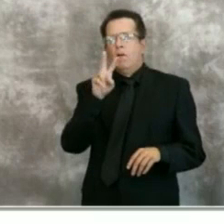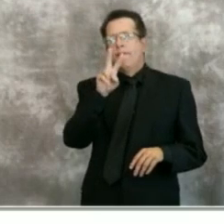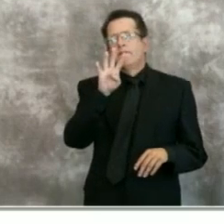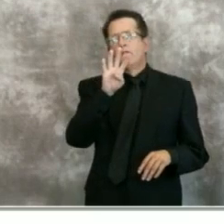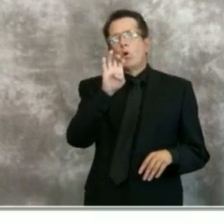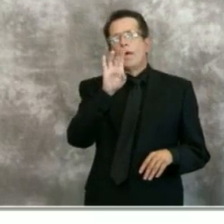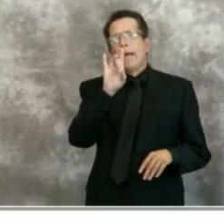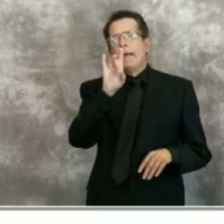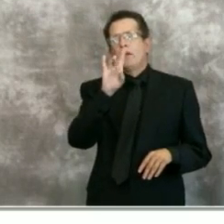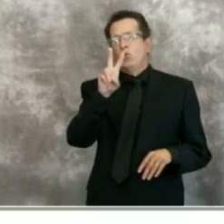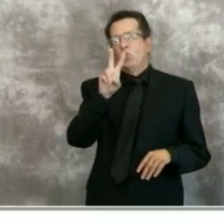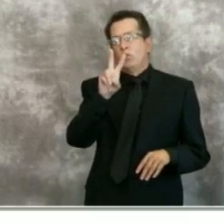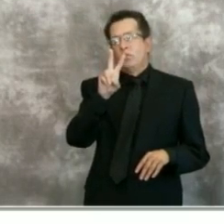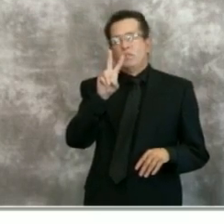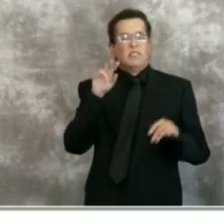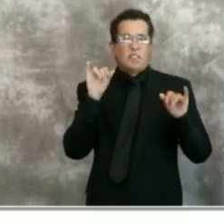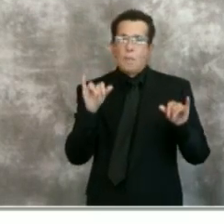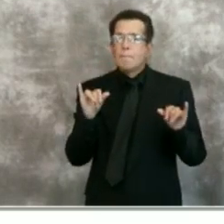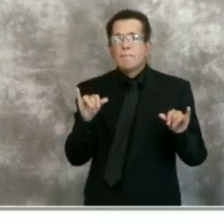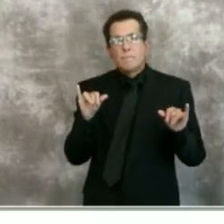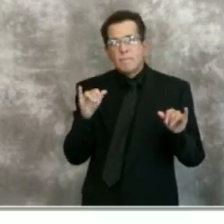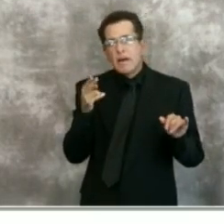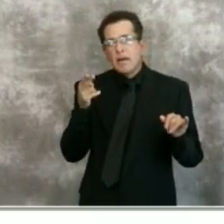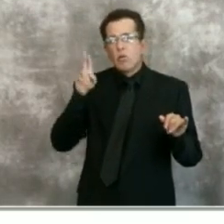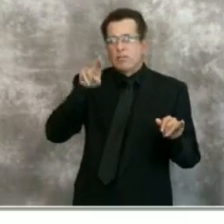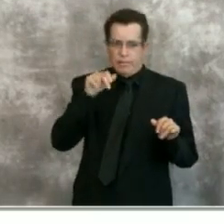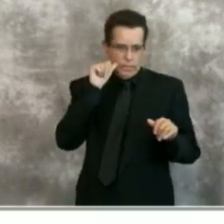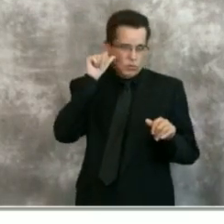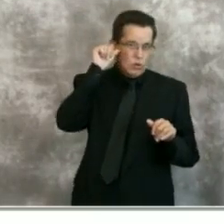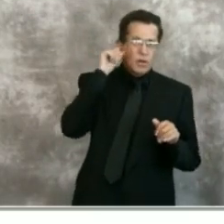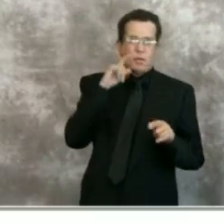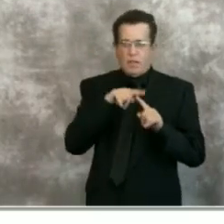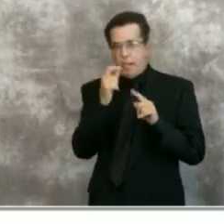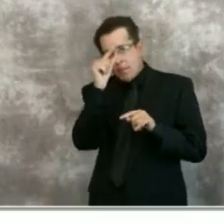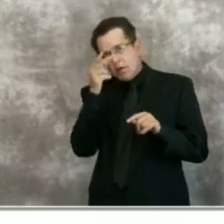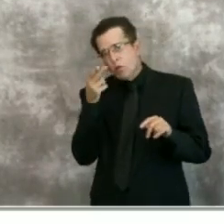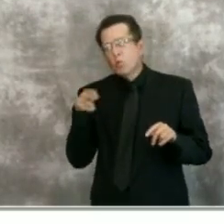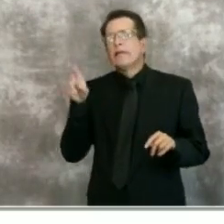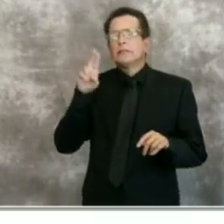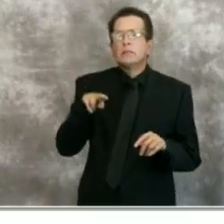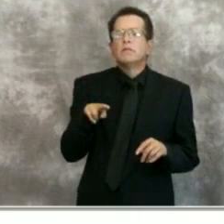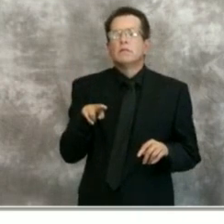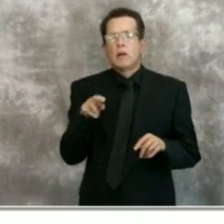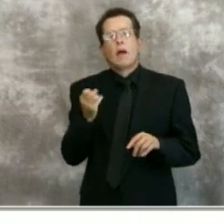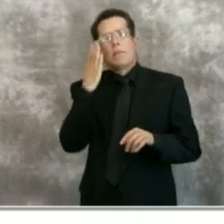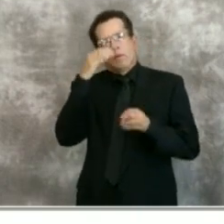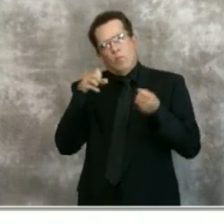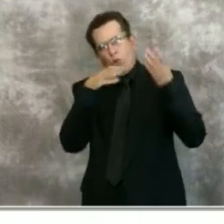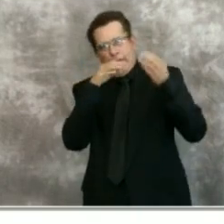HOSPITALIZATIONS YOU'LL SEE ON THE NEXT CHART. THERE IN THE BOTTOM FOR 82. VIRTUALLY